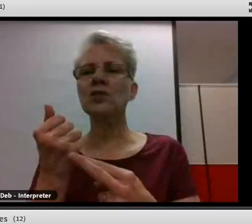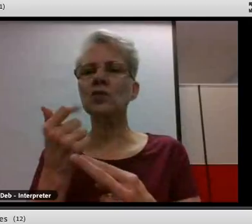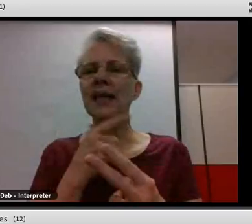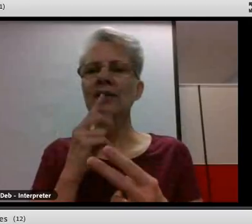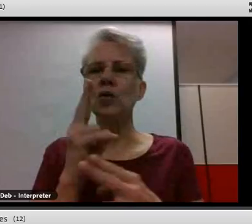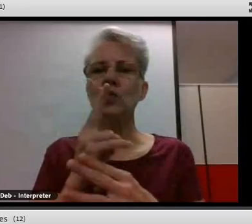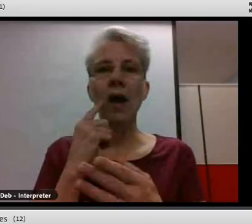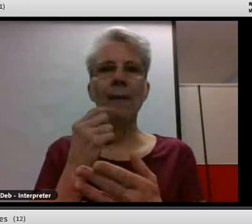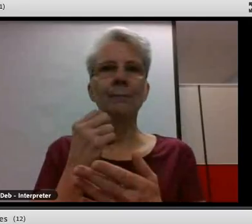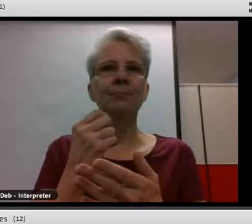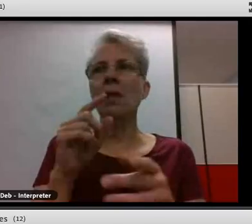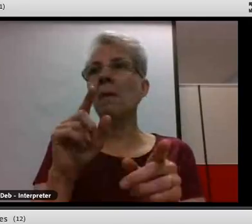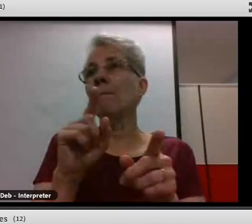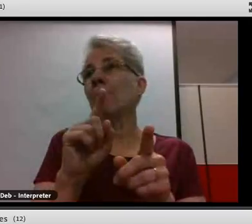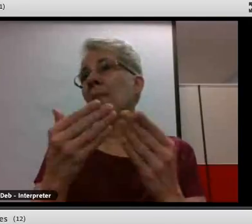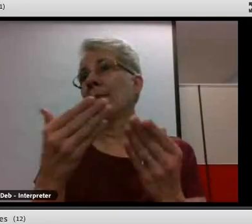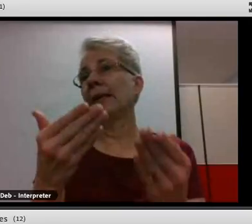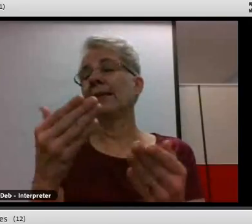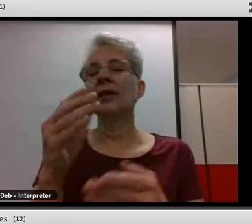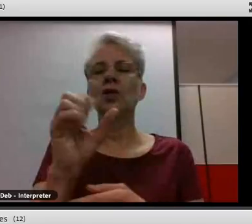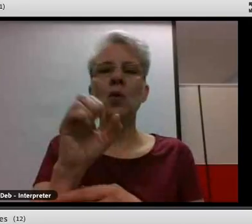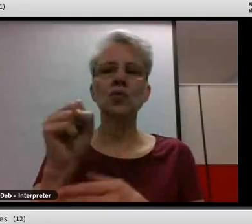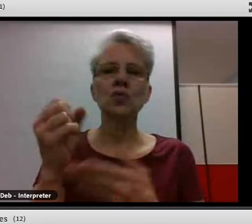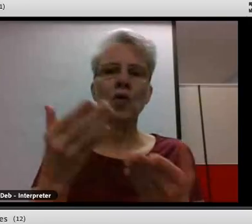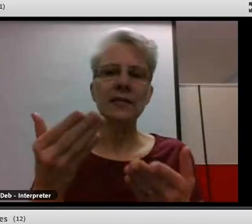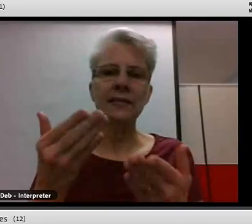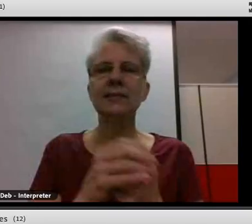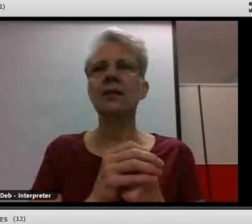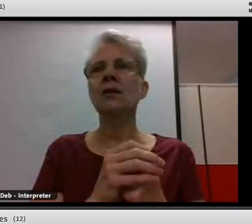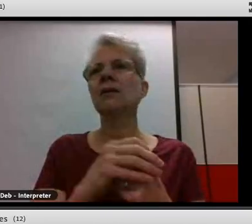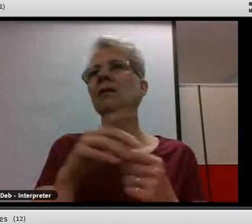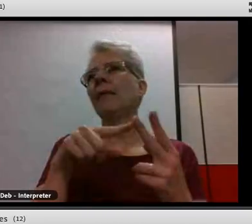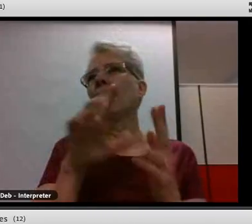People that have a self-care disability, 20%.